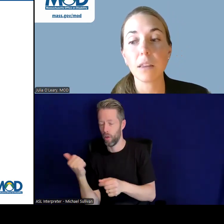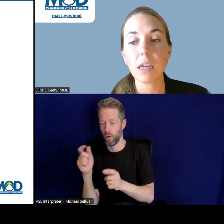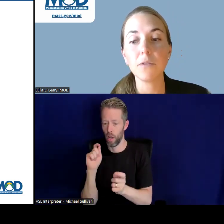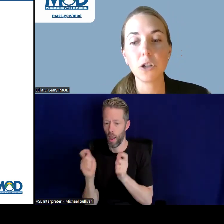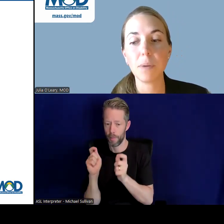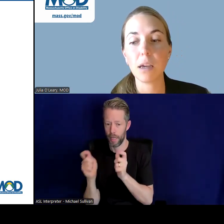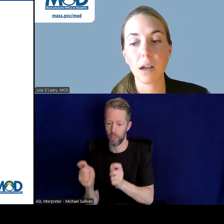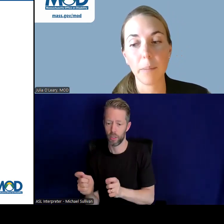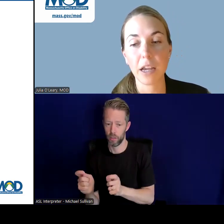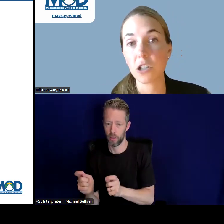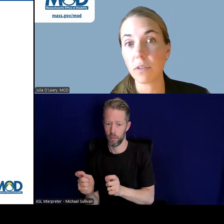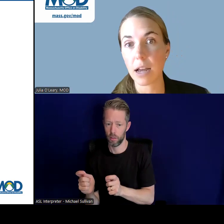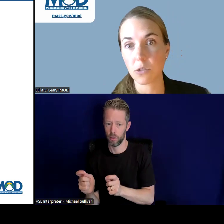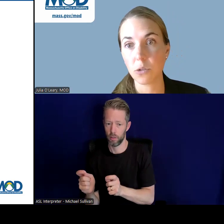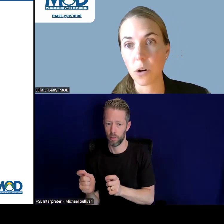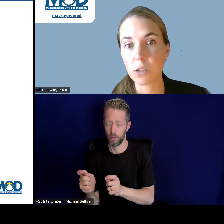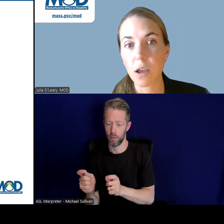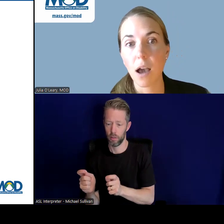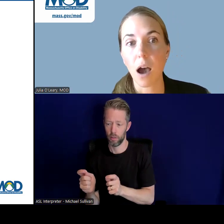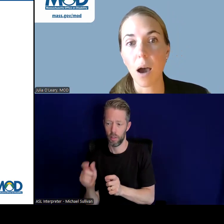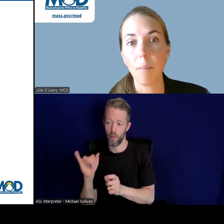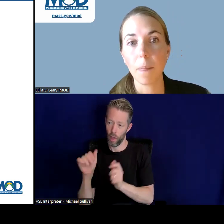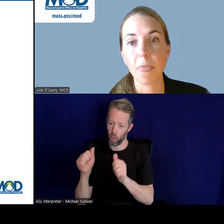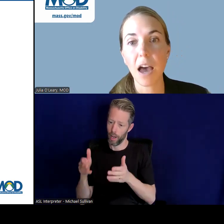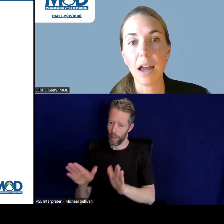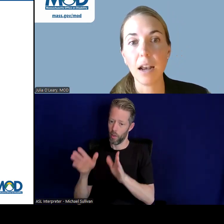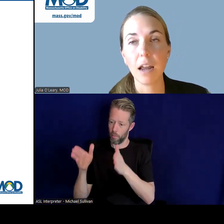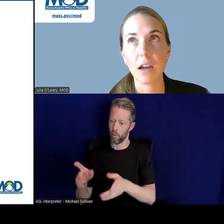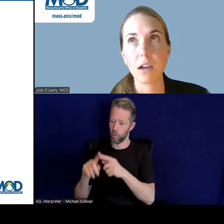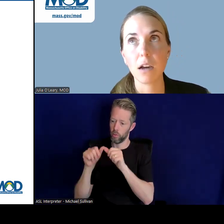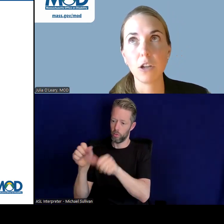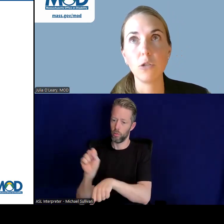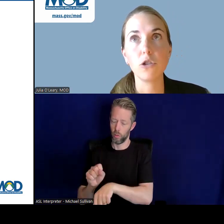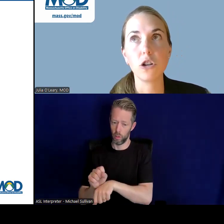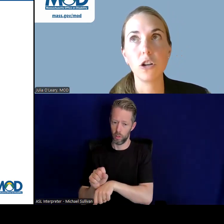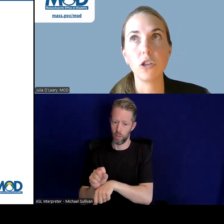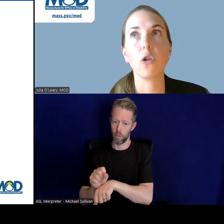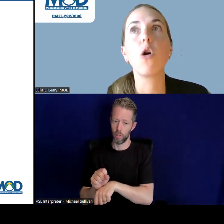The EEOC has made pretty clear that leave should be an accommodation of last resort.